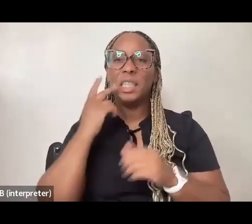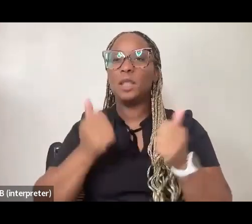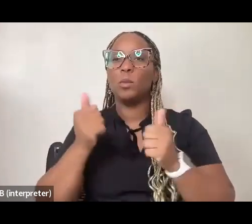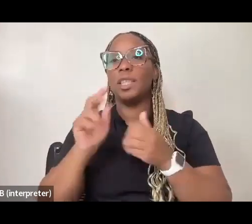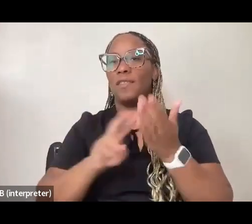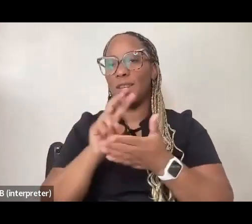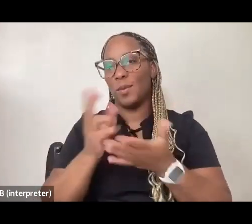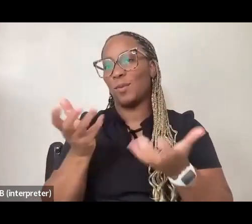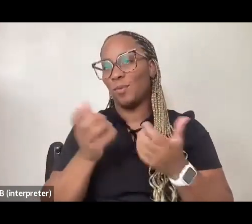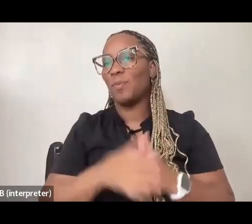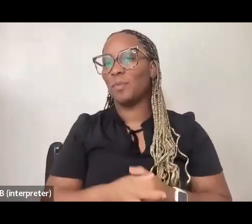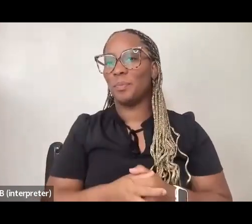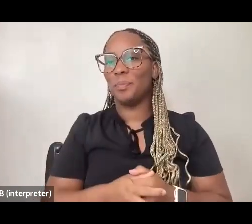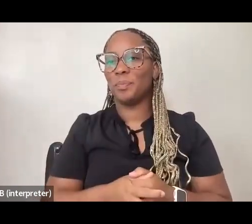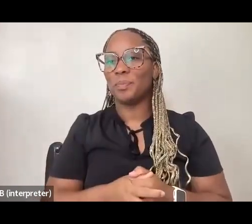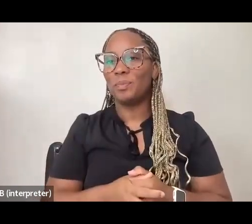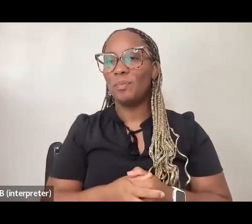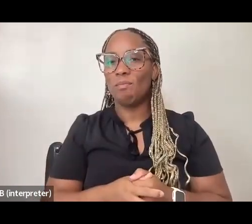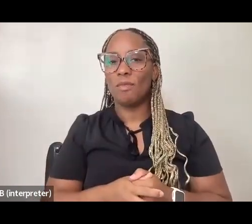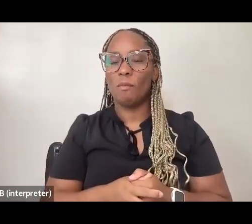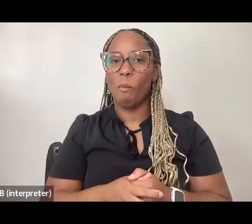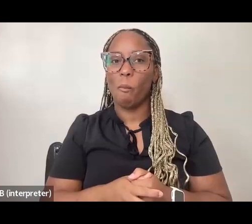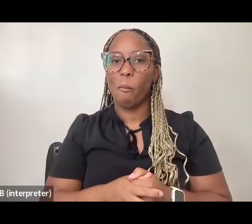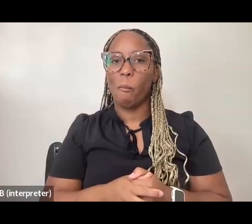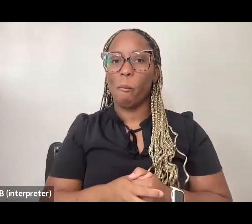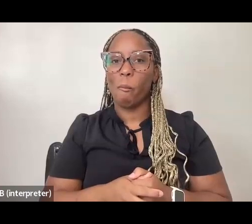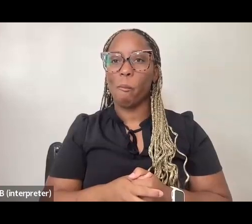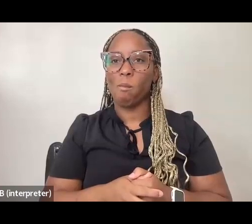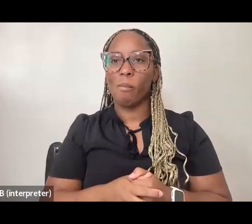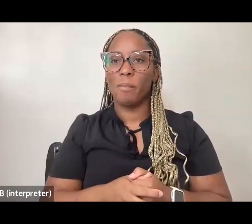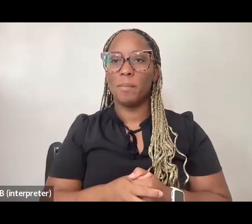want to look at.